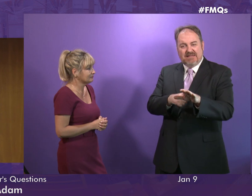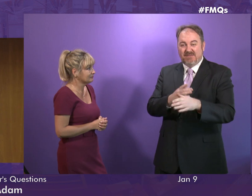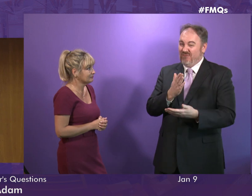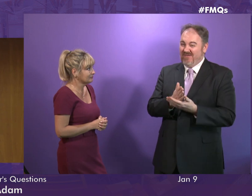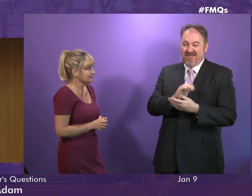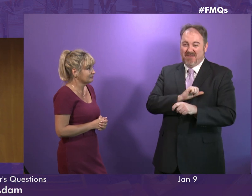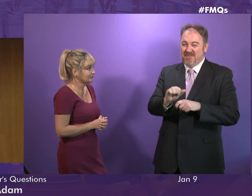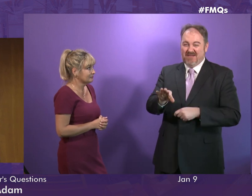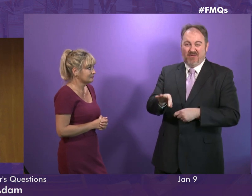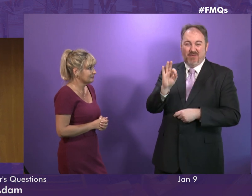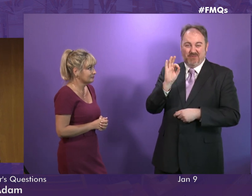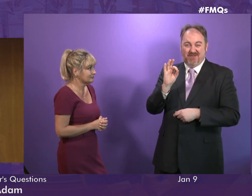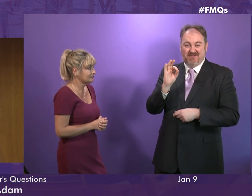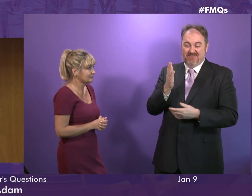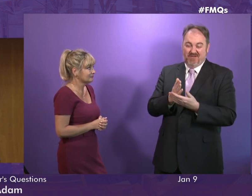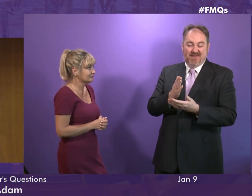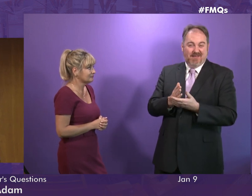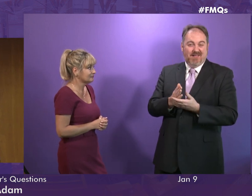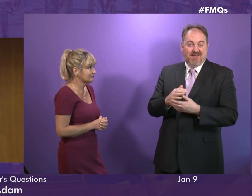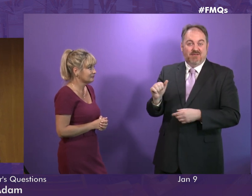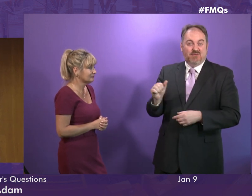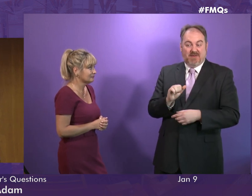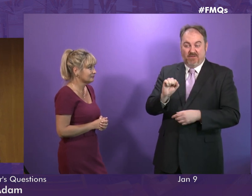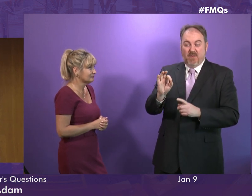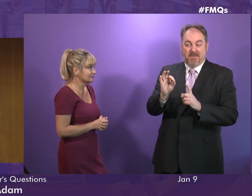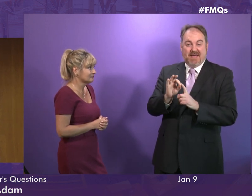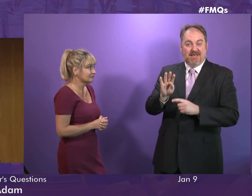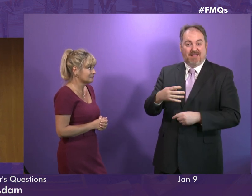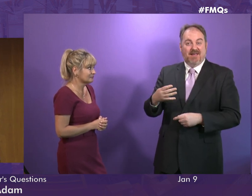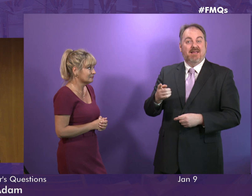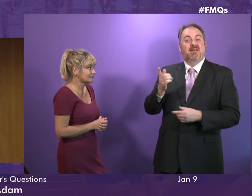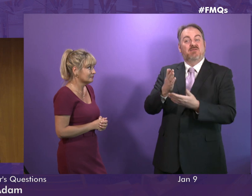to provide opportunities for the airport and Paisley. Does the First Minister support the